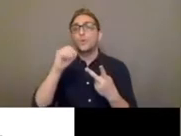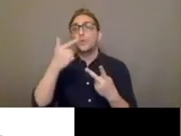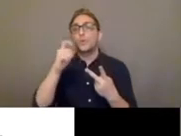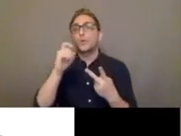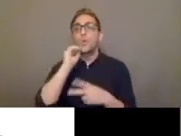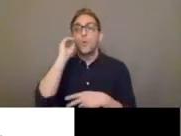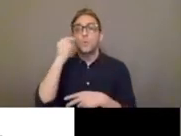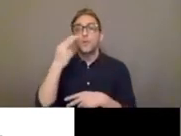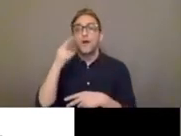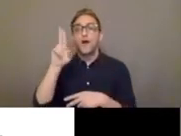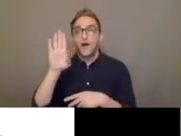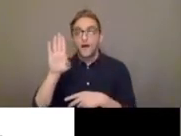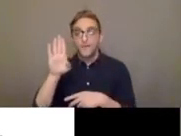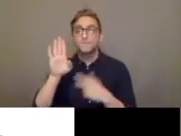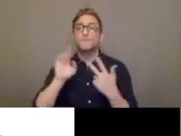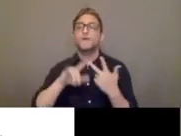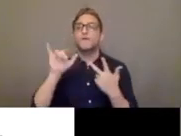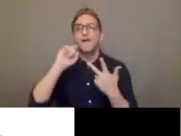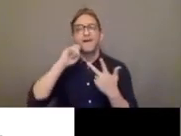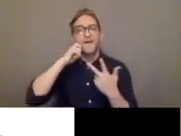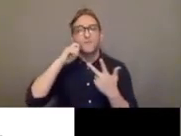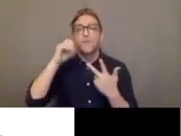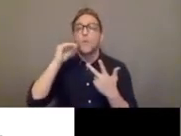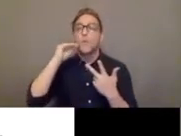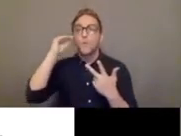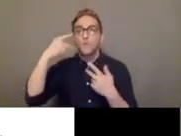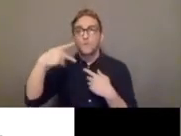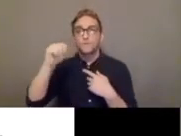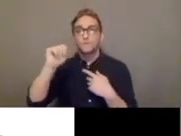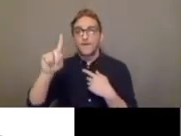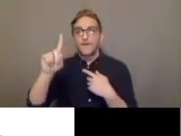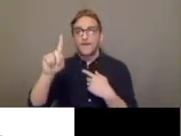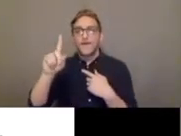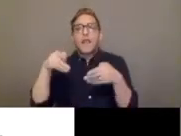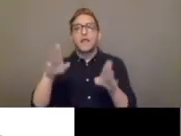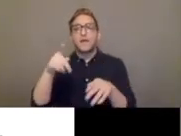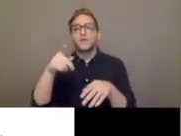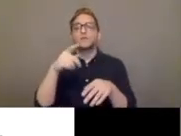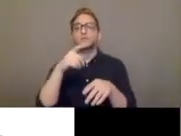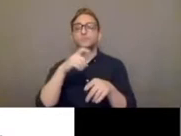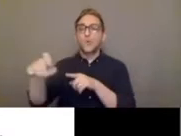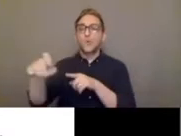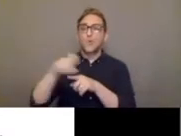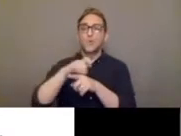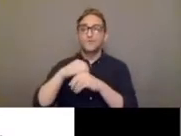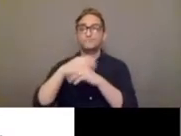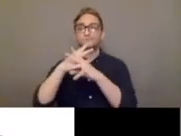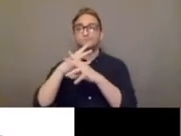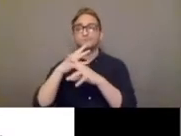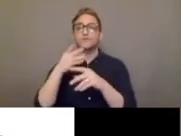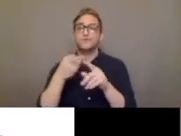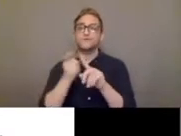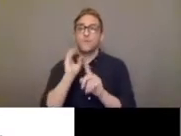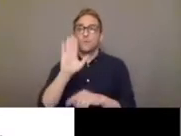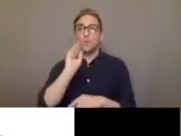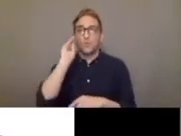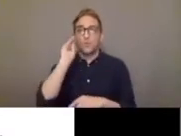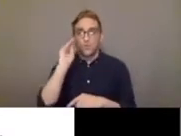Apple home pad that allows you to make video and audio calls from home.